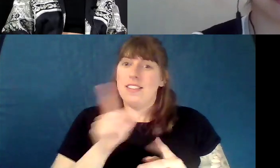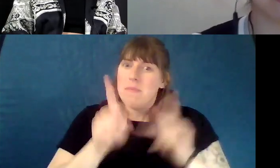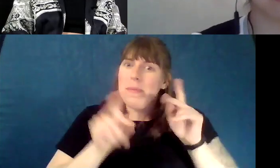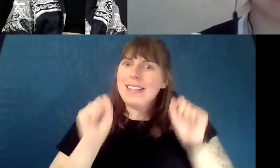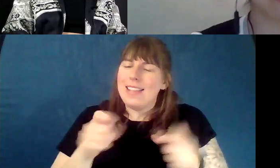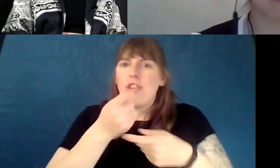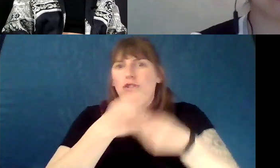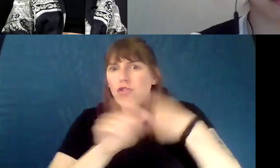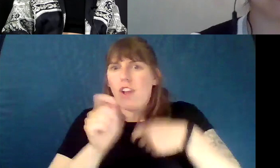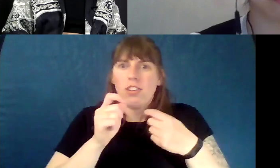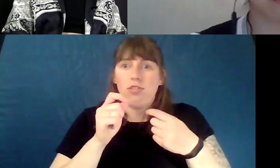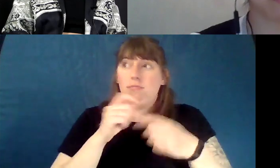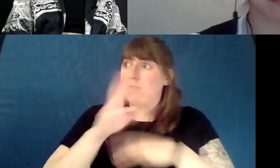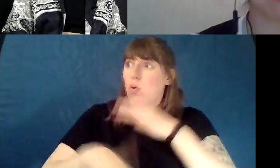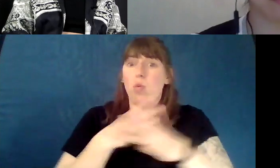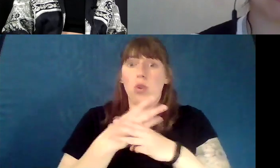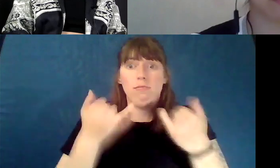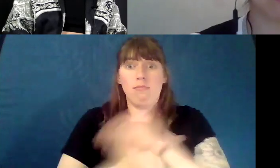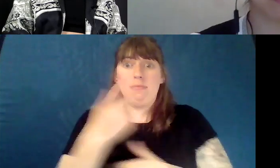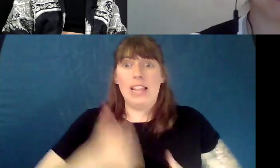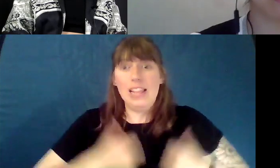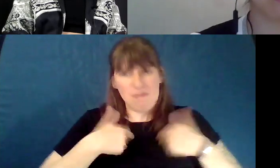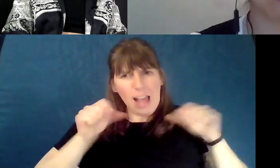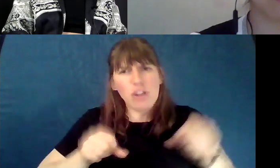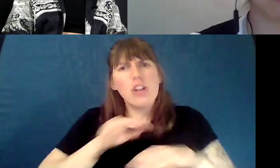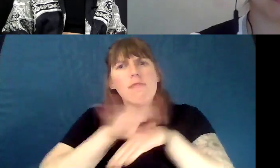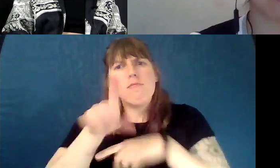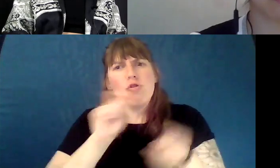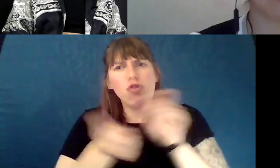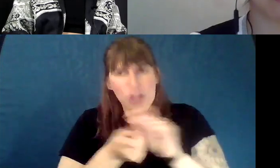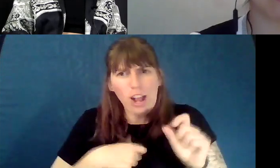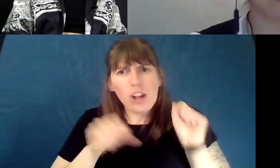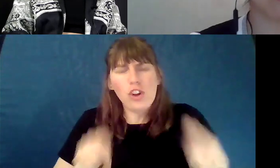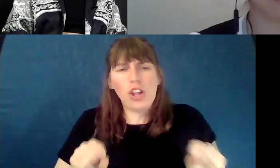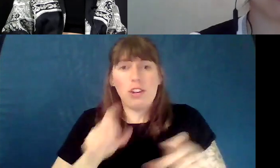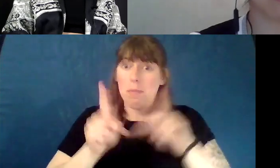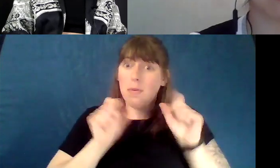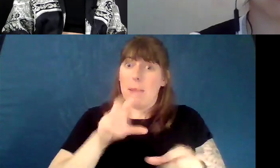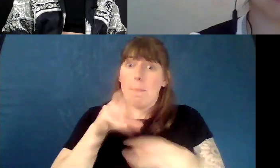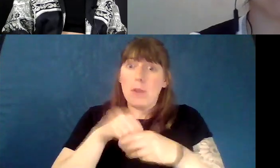conditions that we live in, and that they can participate and be an active cultural producer